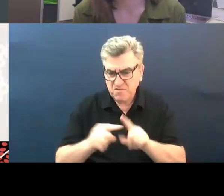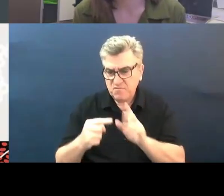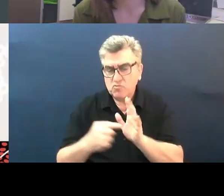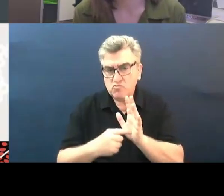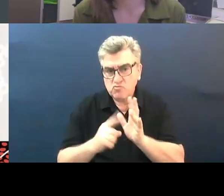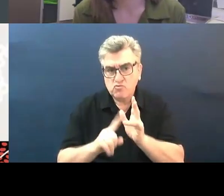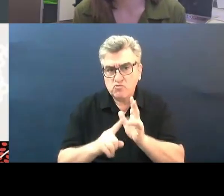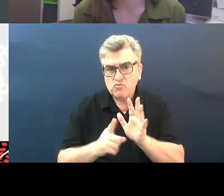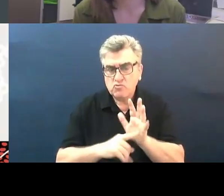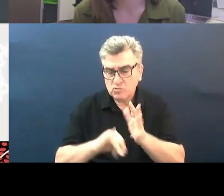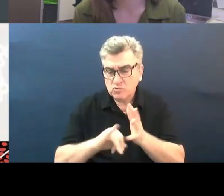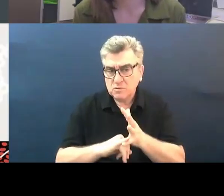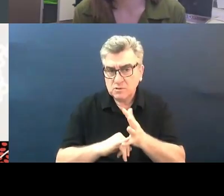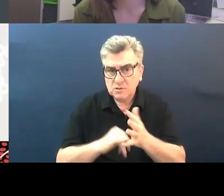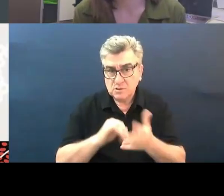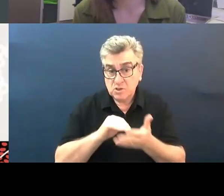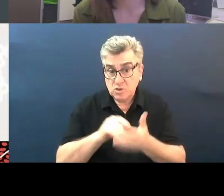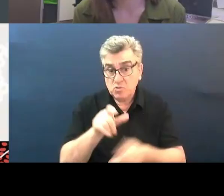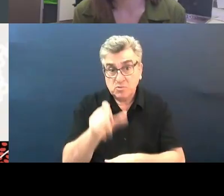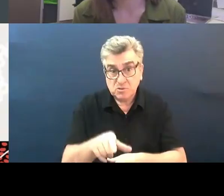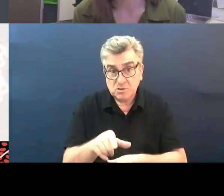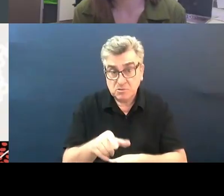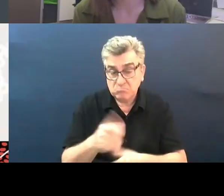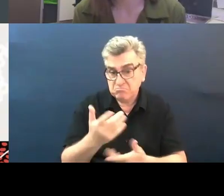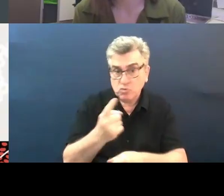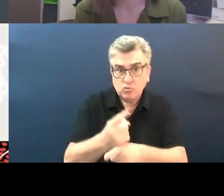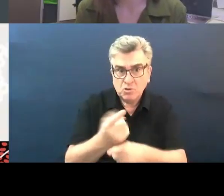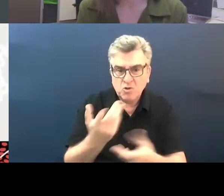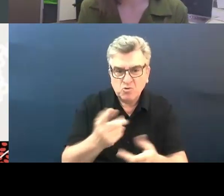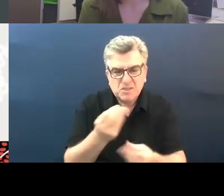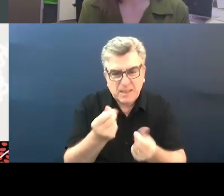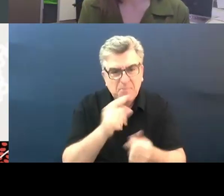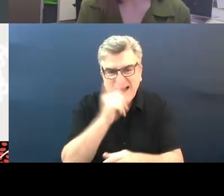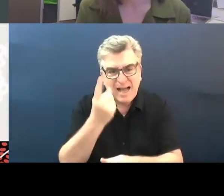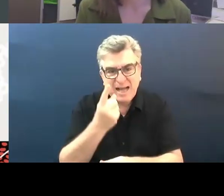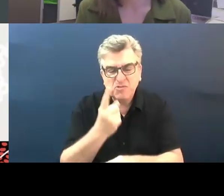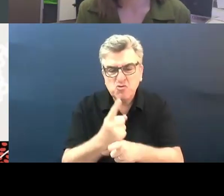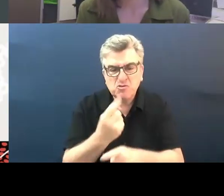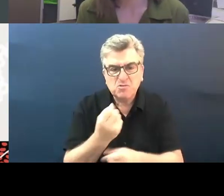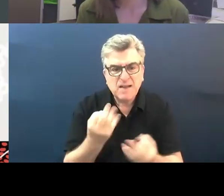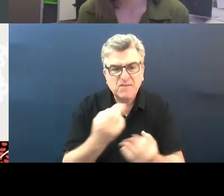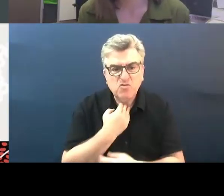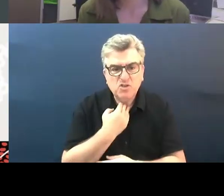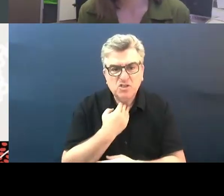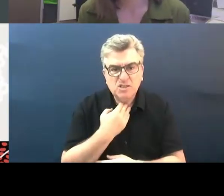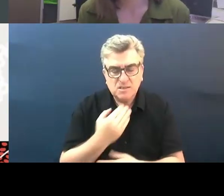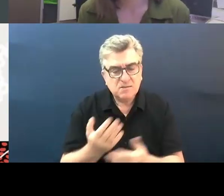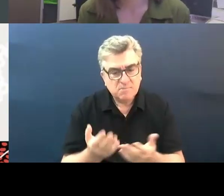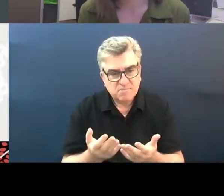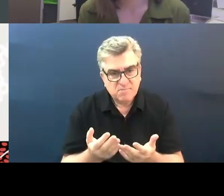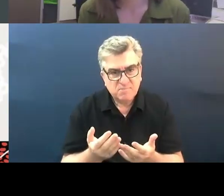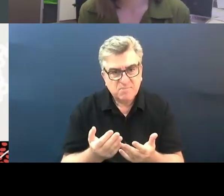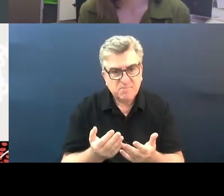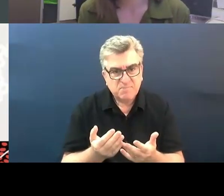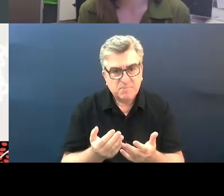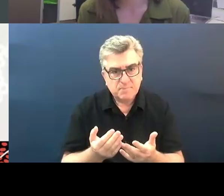people if they're verbal or non-verbal. It doesn't have to be their own tablet,